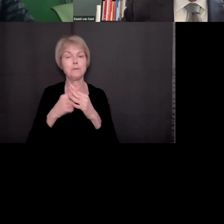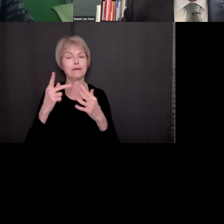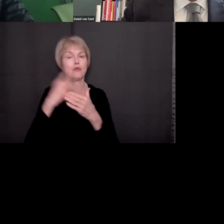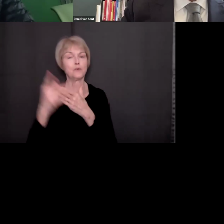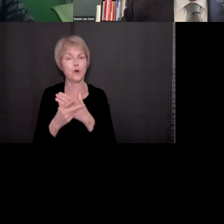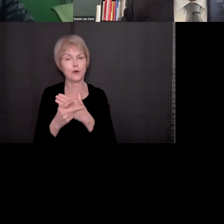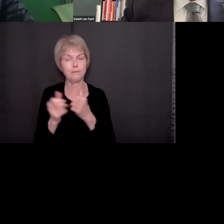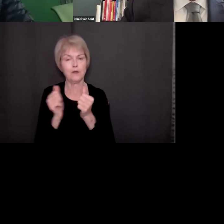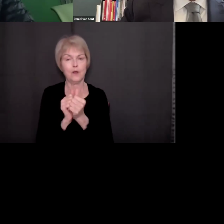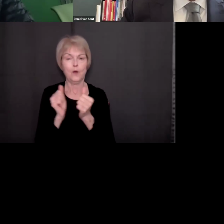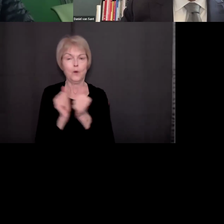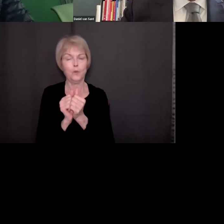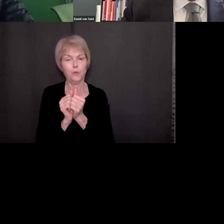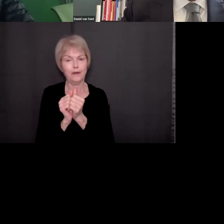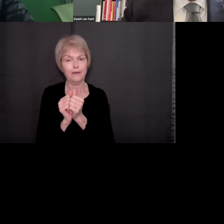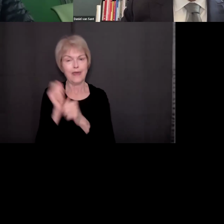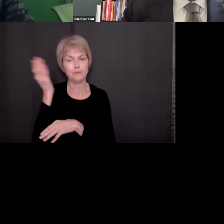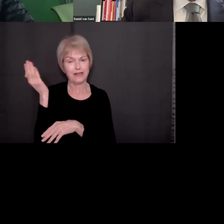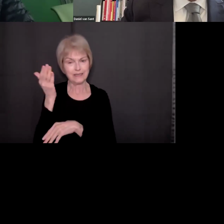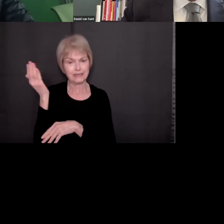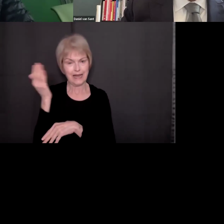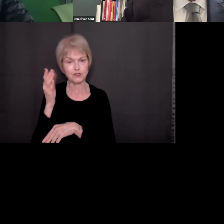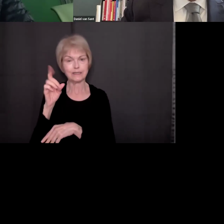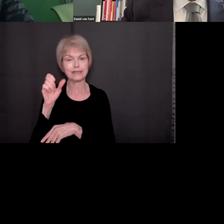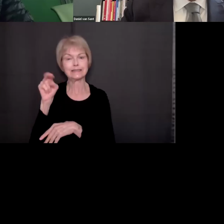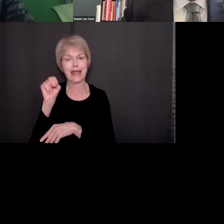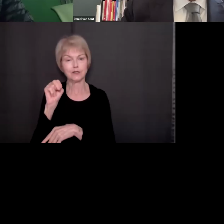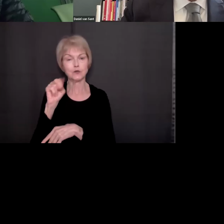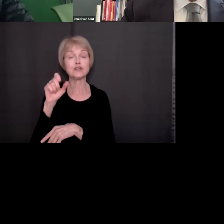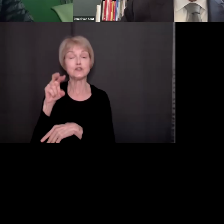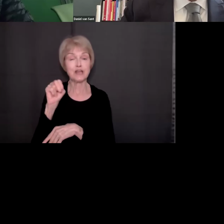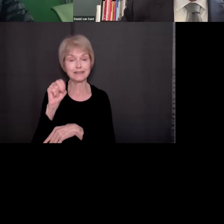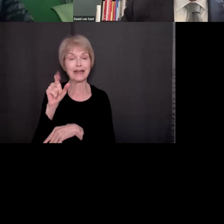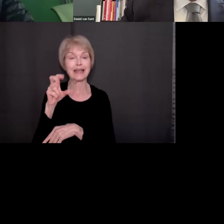with a thought provoking presentation led by Daniel, Jason, and Kevin, take it away.